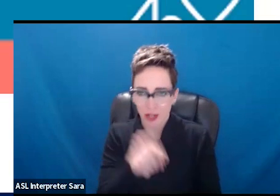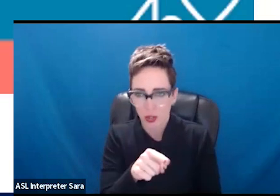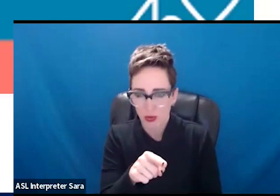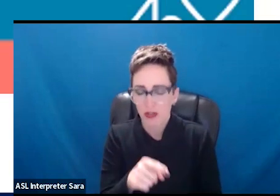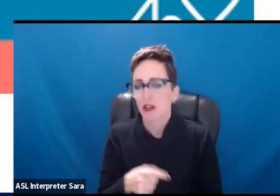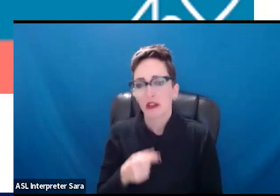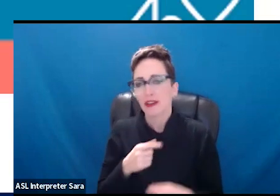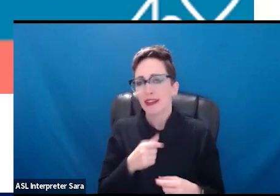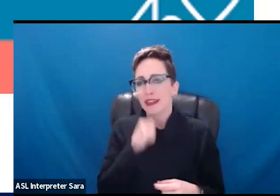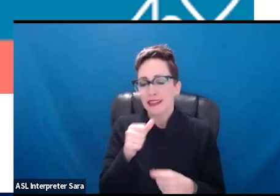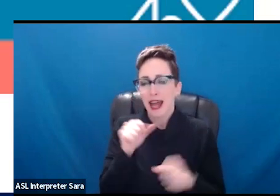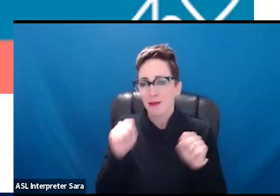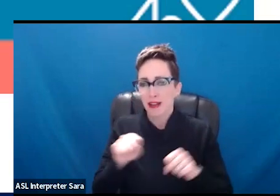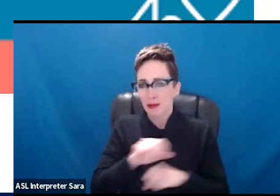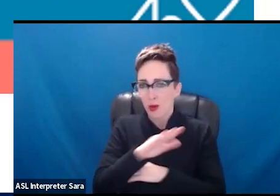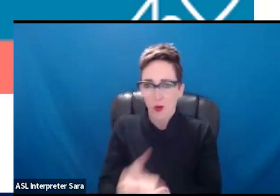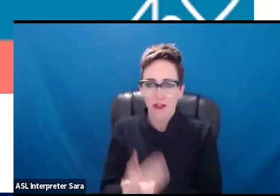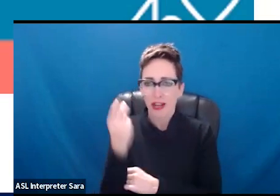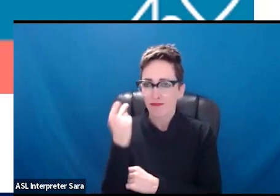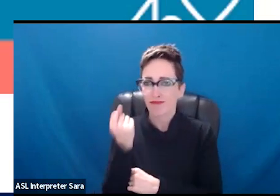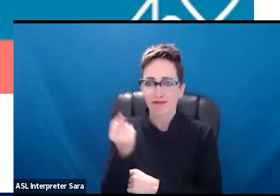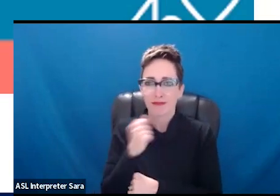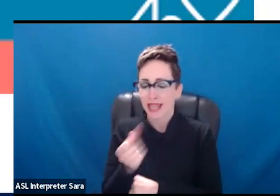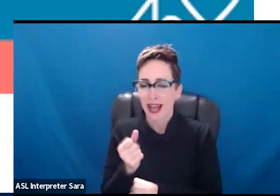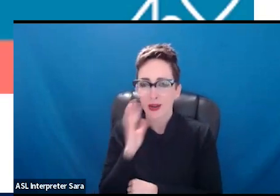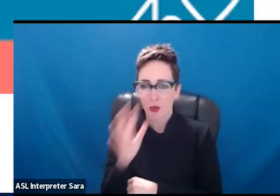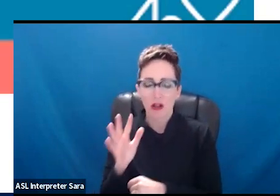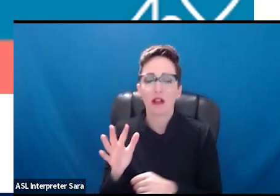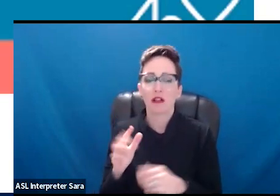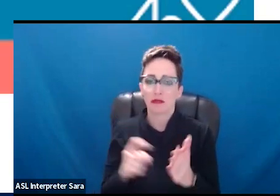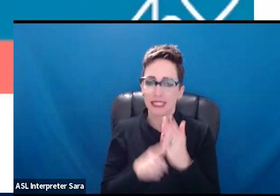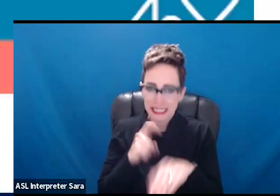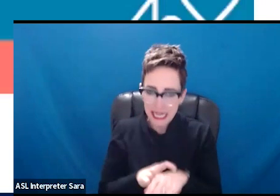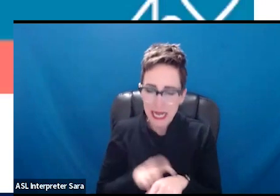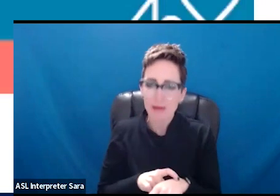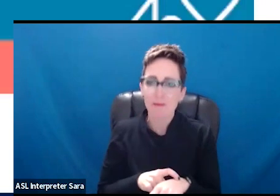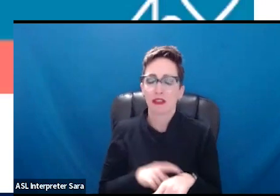We're not going to be able to do it with a flick of a switch. It's going to take years, just like it did for 911.